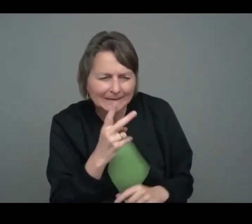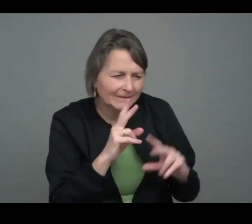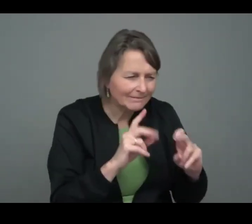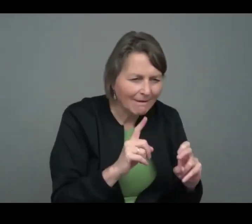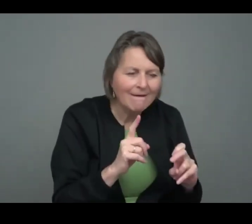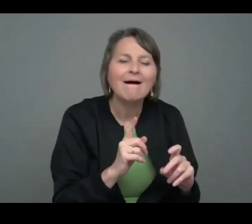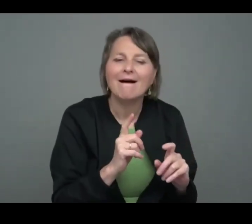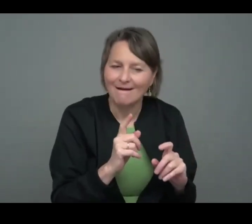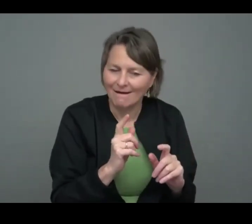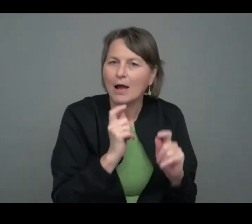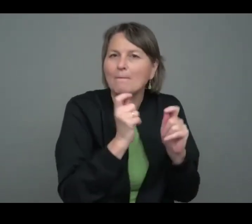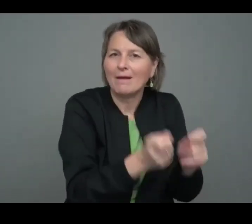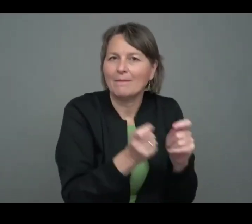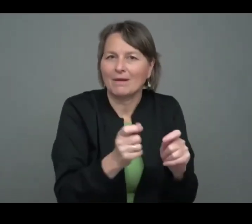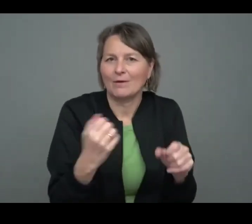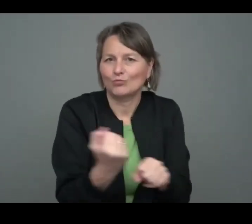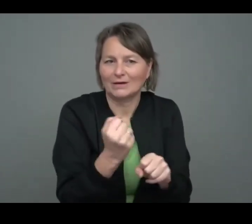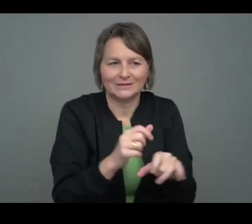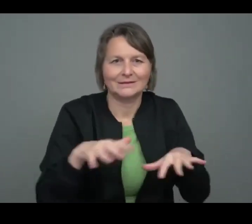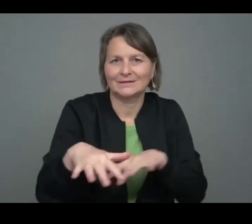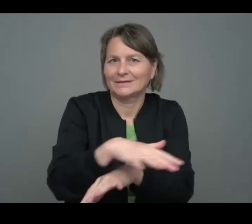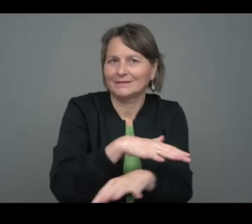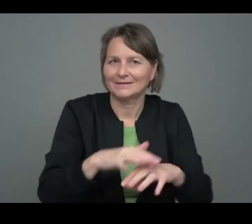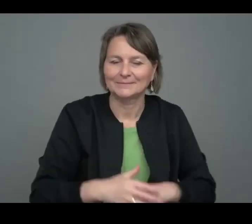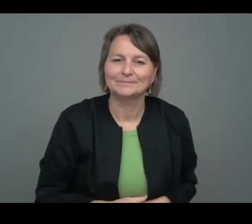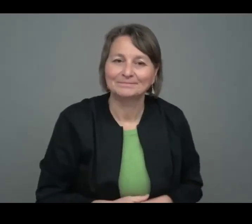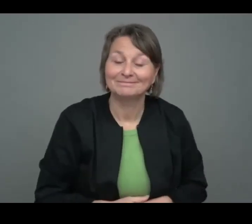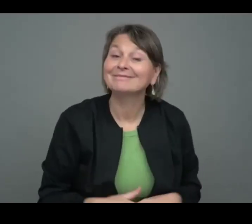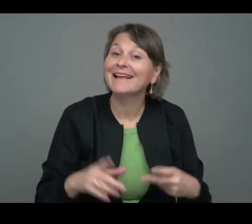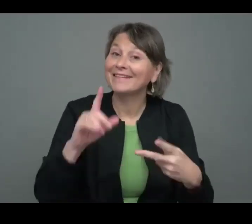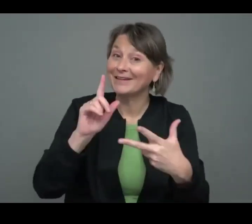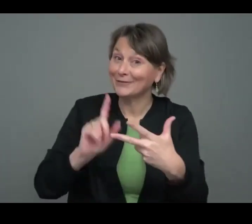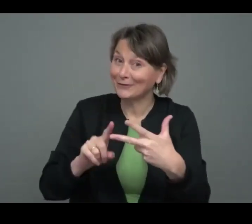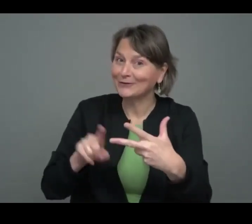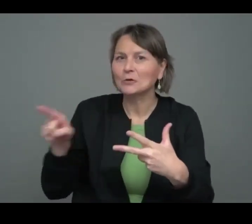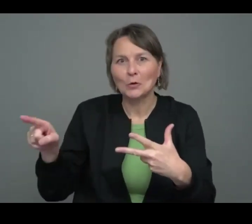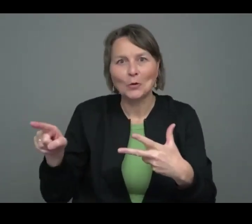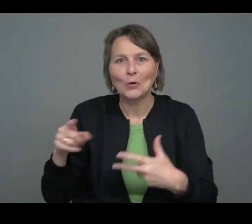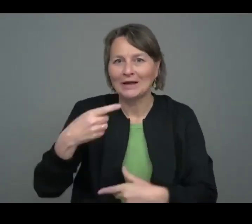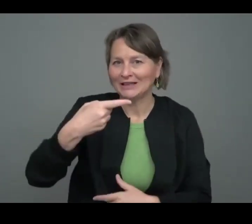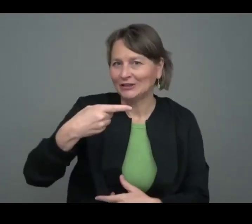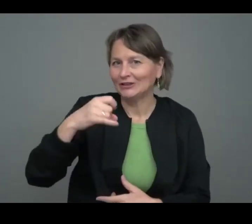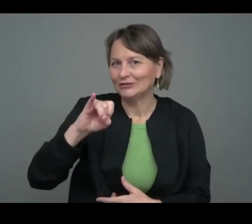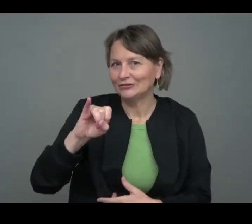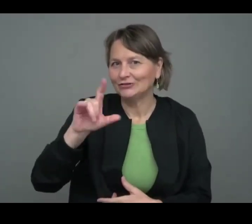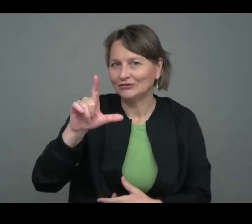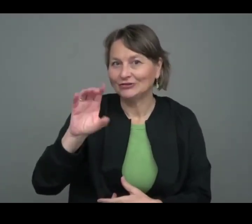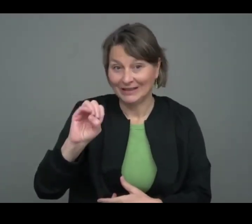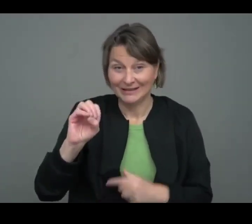important information about our profession. And interpreting is an applied discipline.